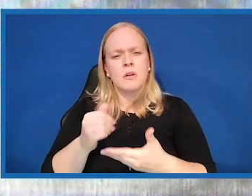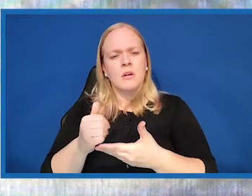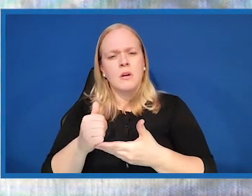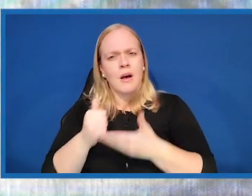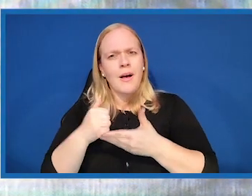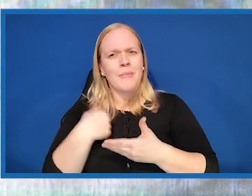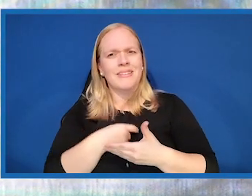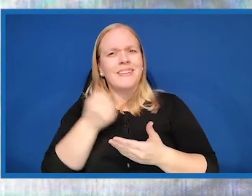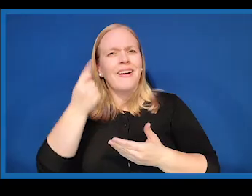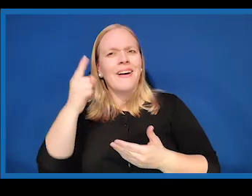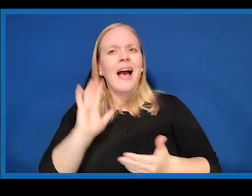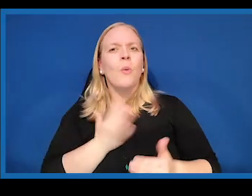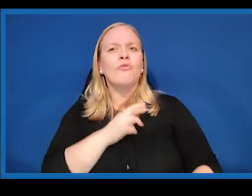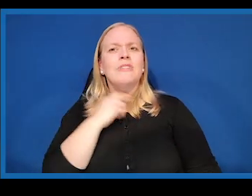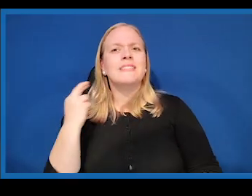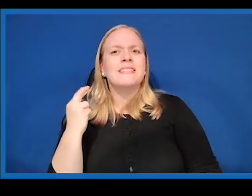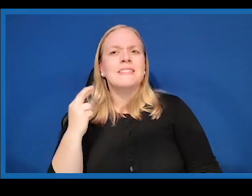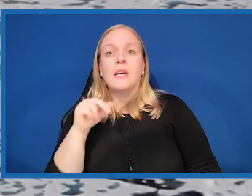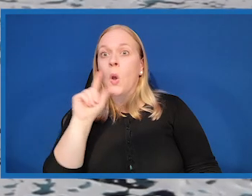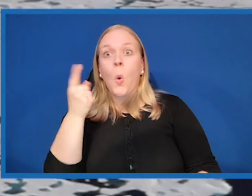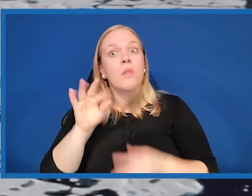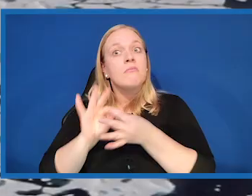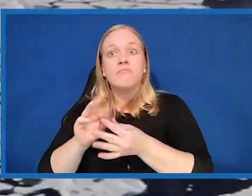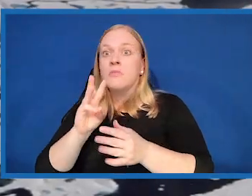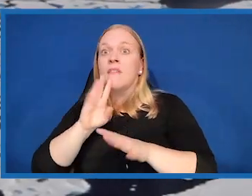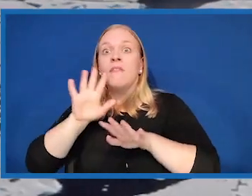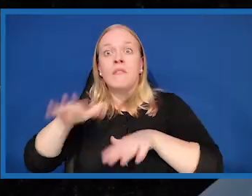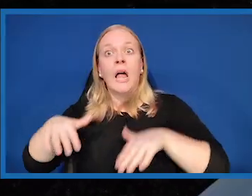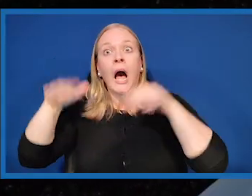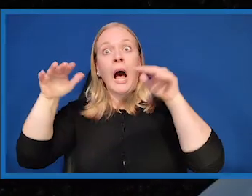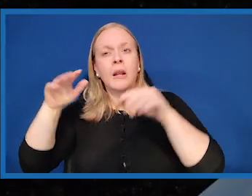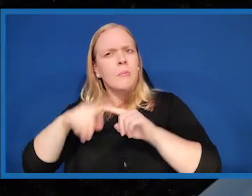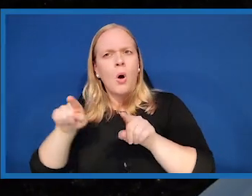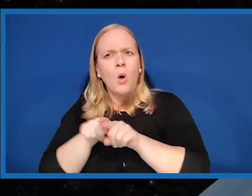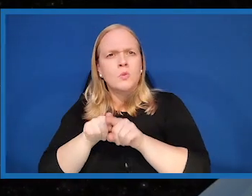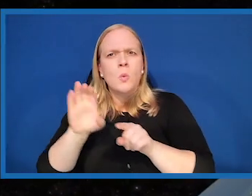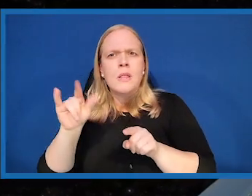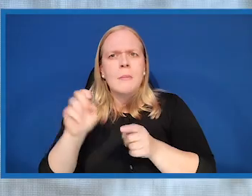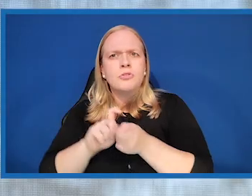INHERENT NOT JUST WITH FLOODING BUT ALSO WITH THE CHANGES TO OUR CLIMATE AS OUR WORLD CONTINUES TO CHANGE,